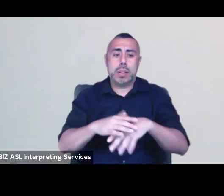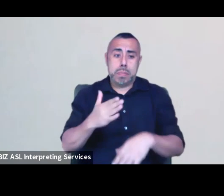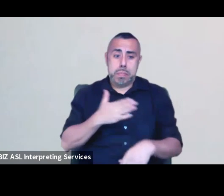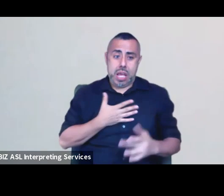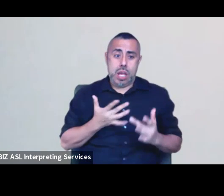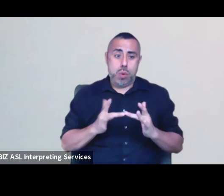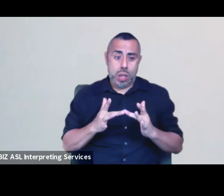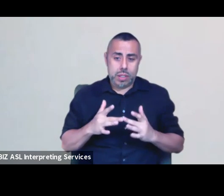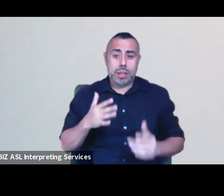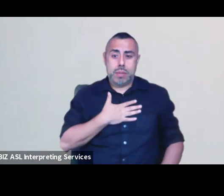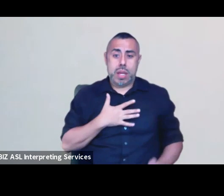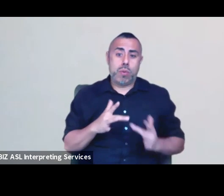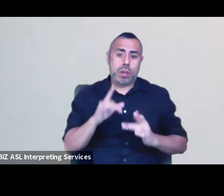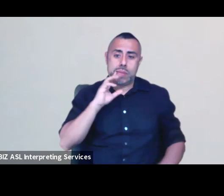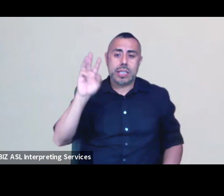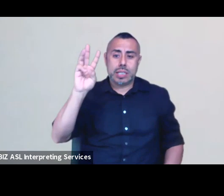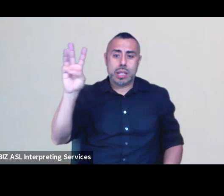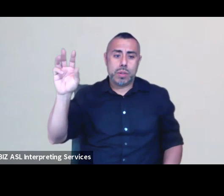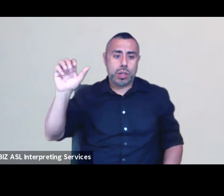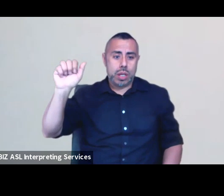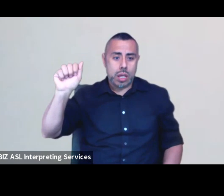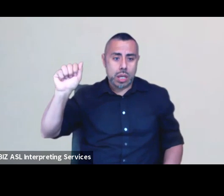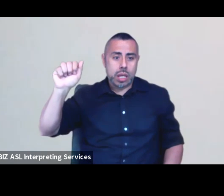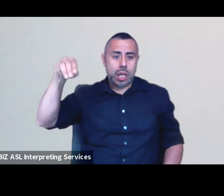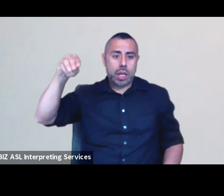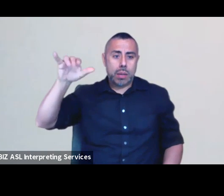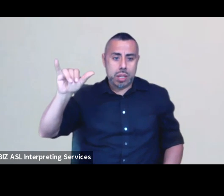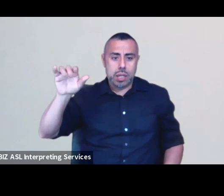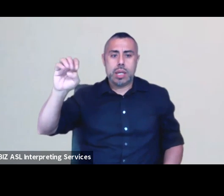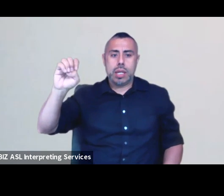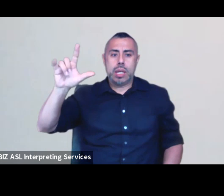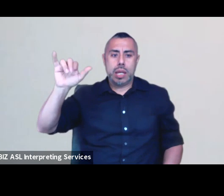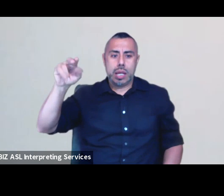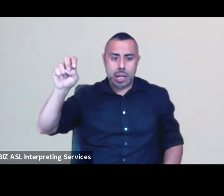which is amyelainesmith.com for more resources.